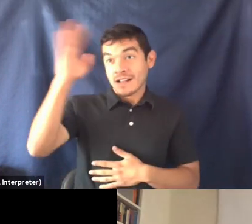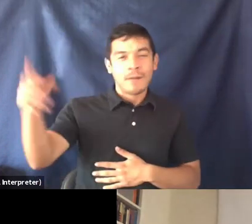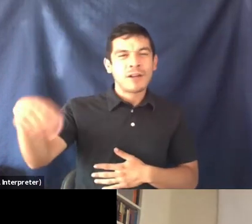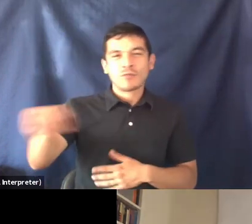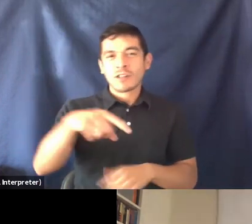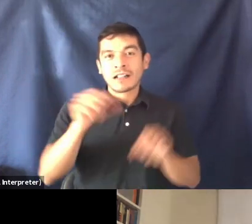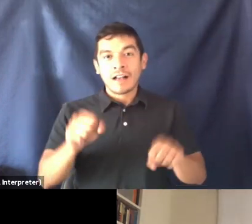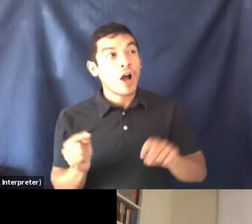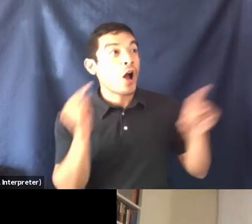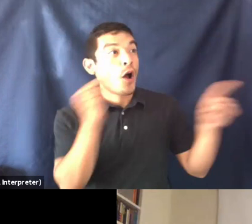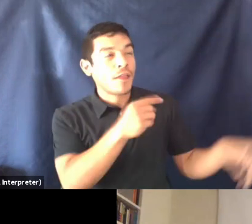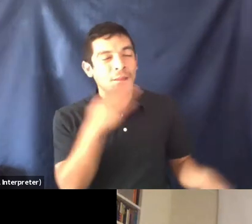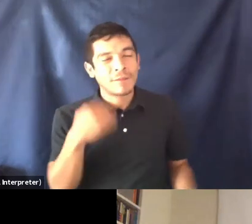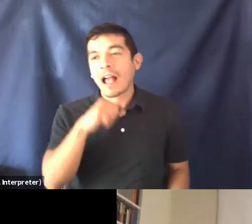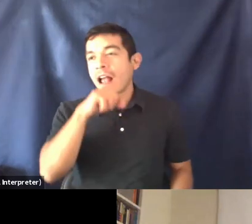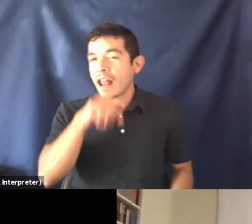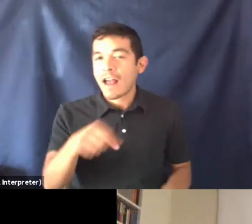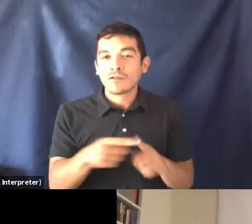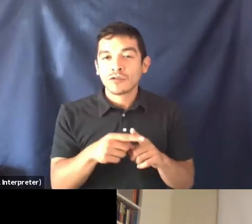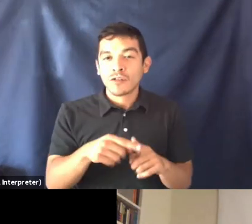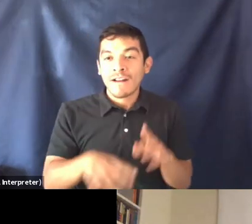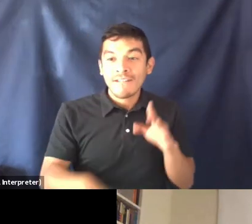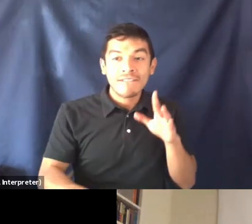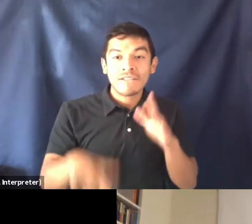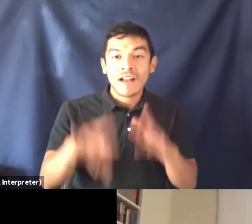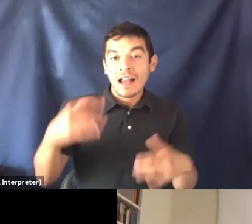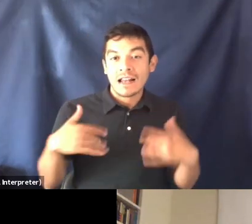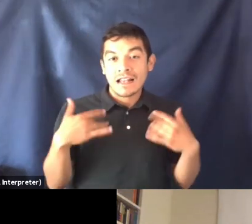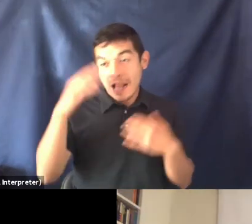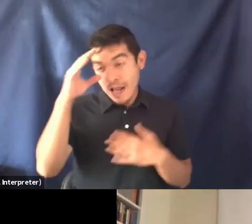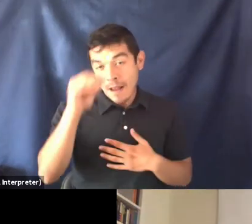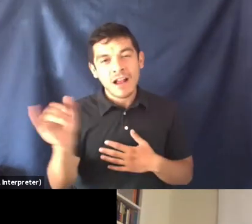to be able to like find the young men and also Zeytin and Nazar